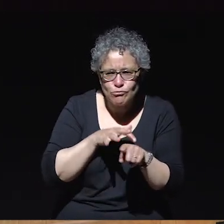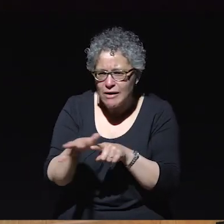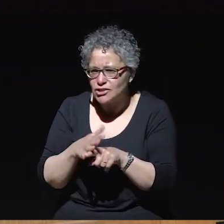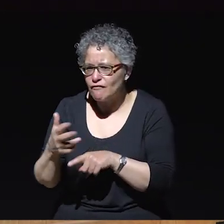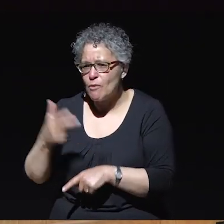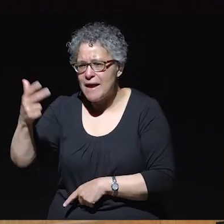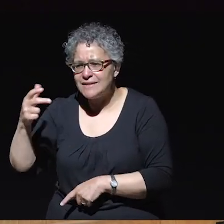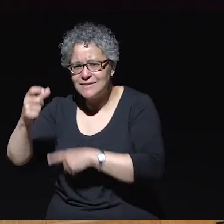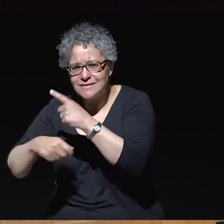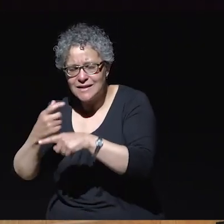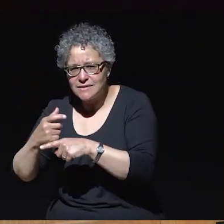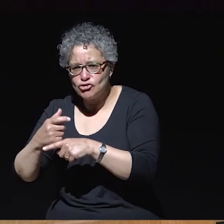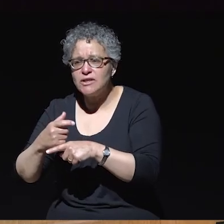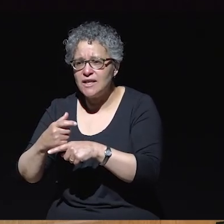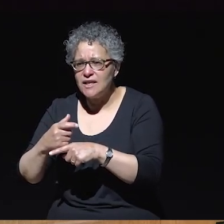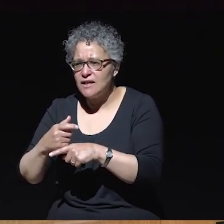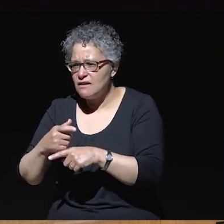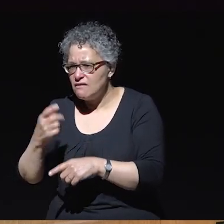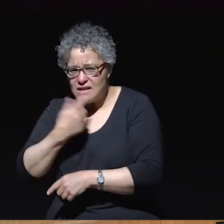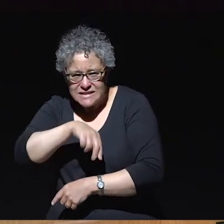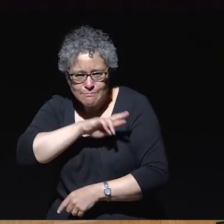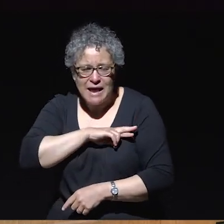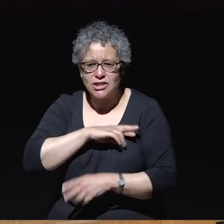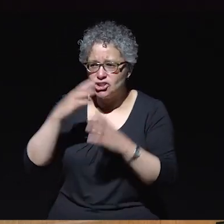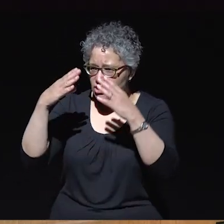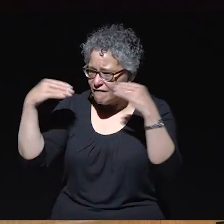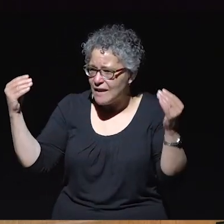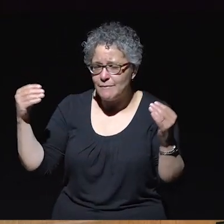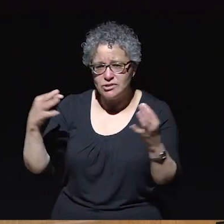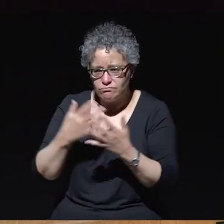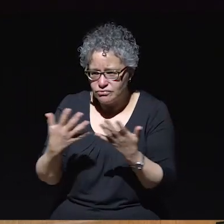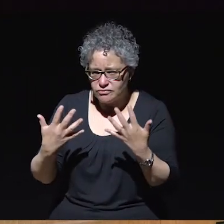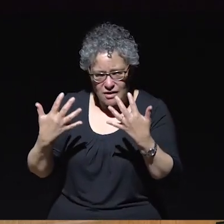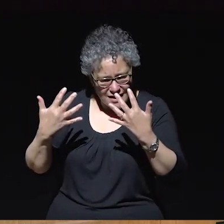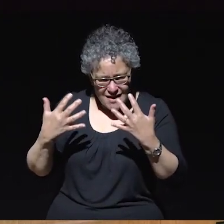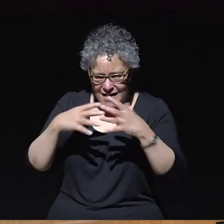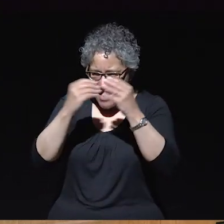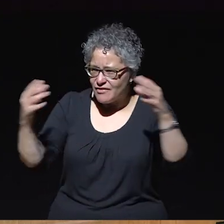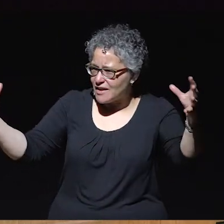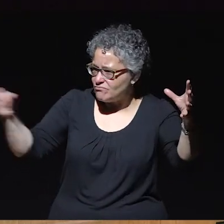whether it be eventually Spanish, Flemish, you know, he really is melding these different worlds together.